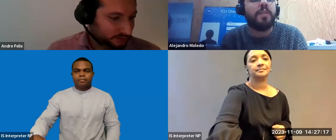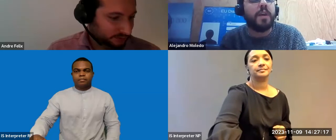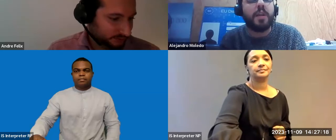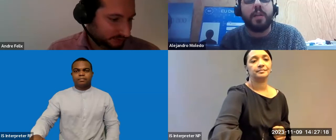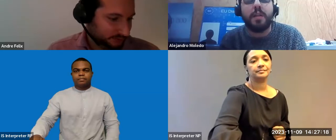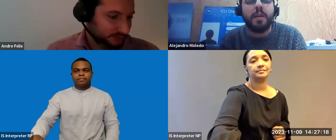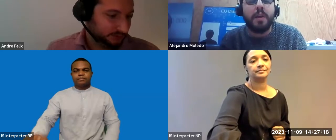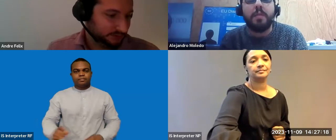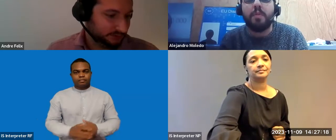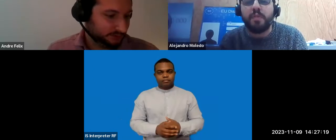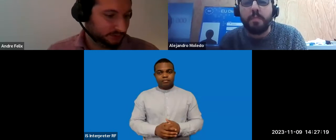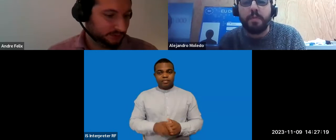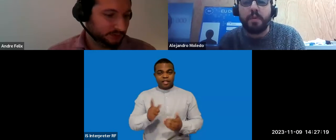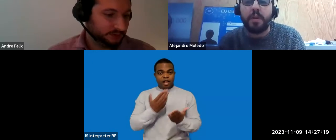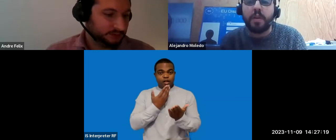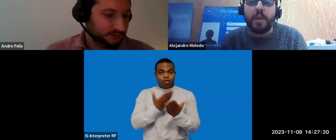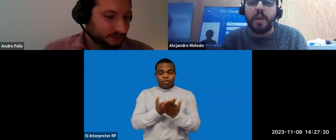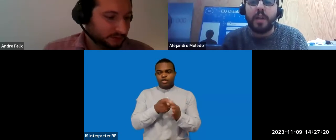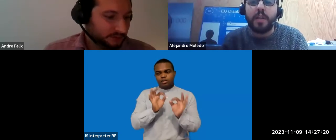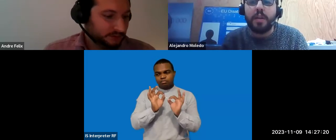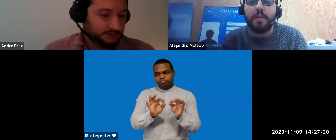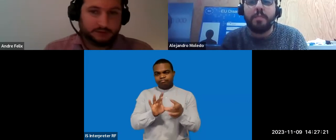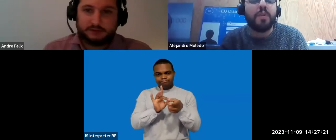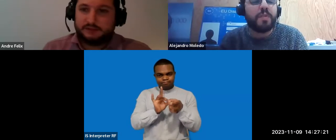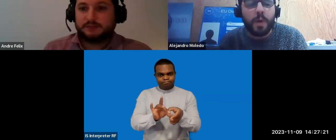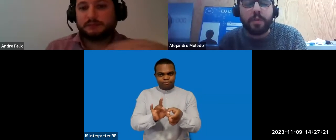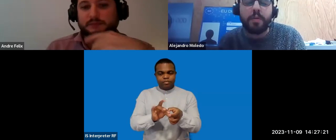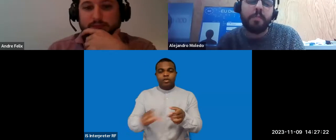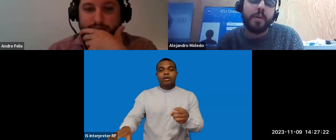is, we can say, the most important and the most welcome